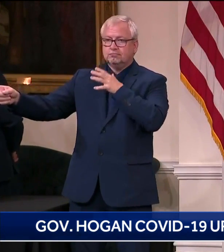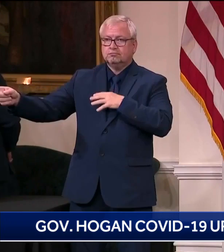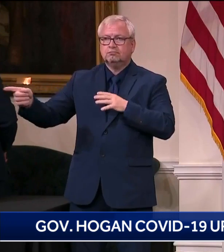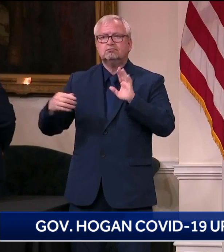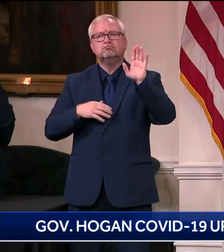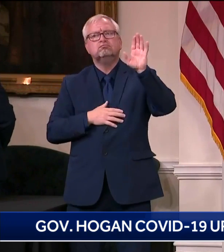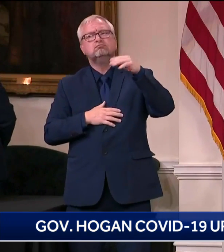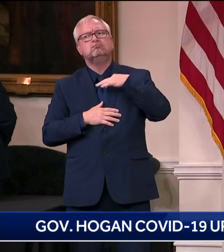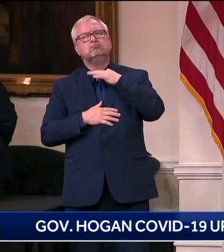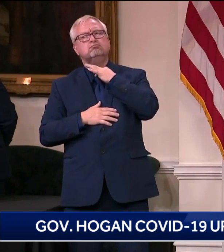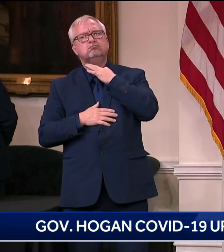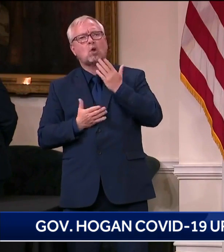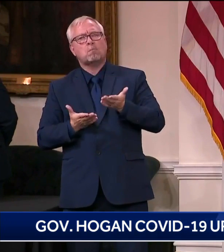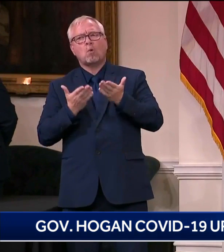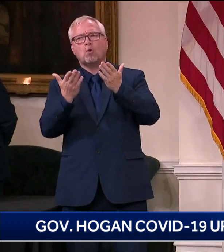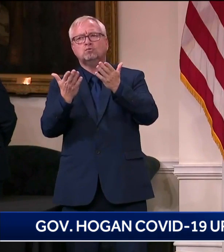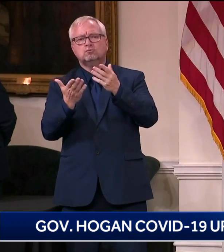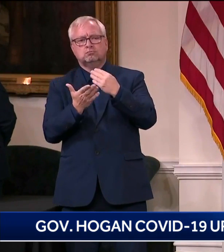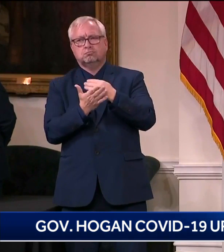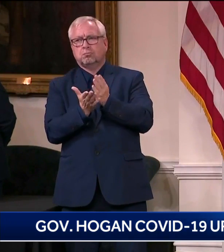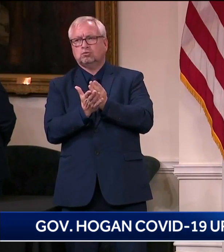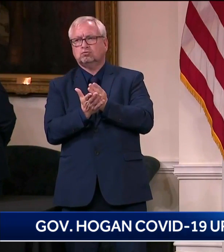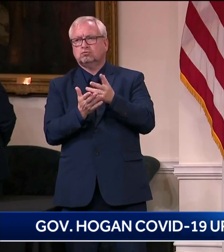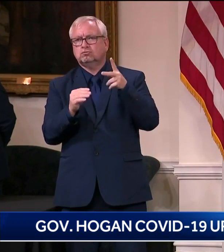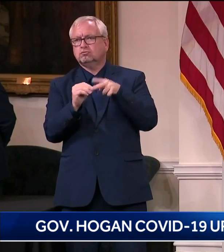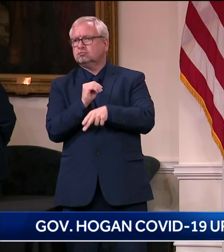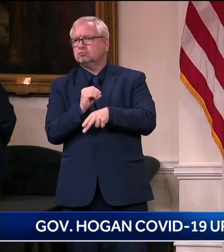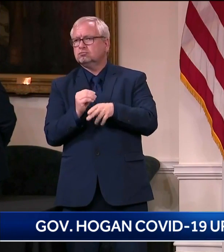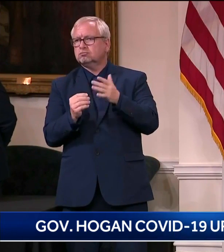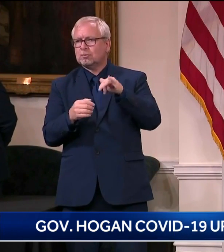IT IS CERTAINLY A THREAT.